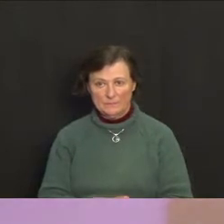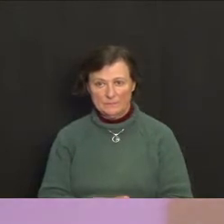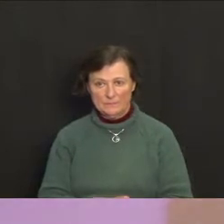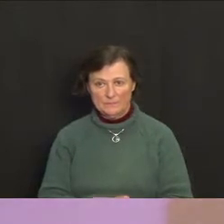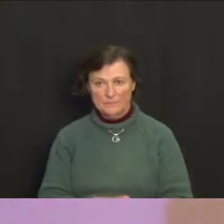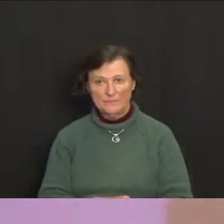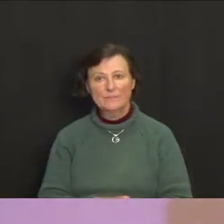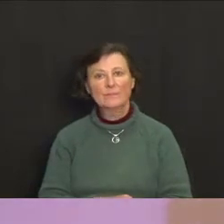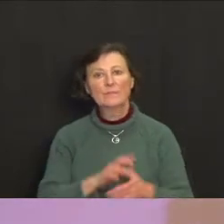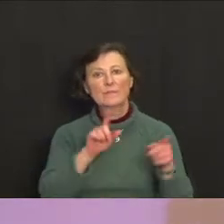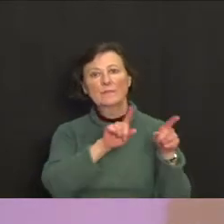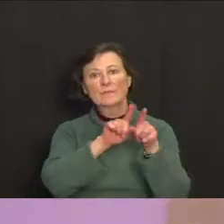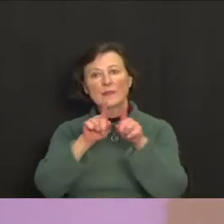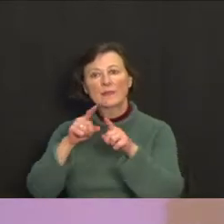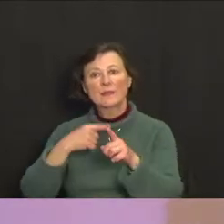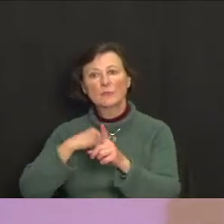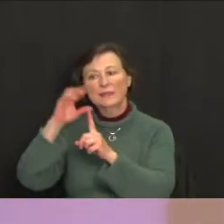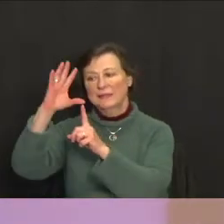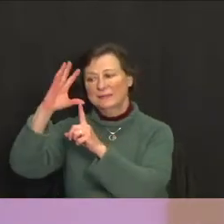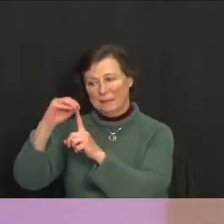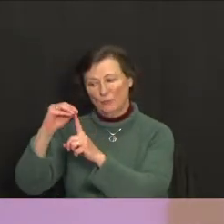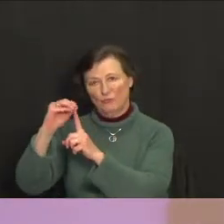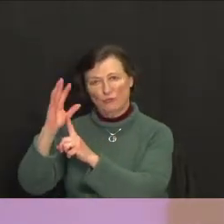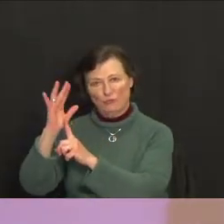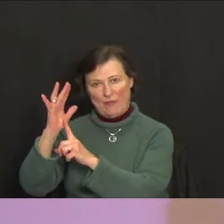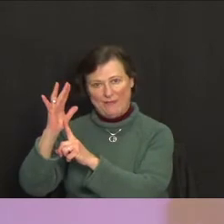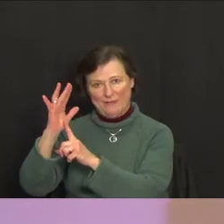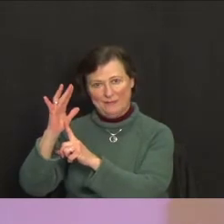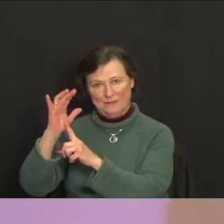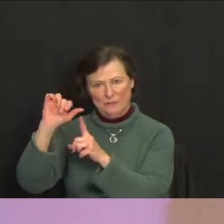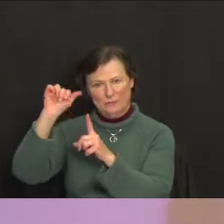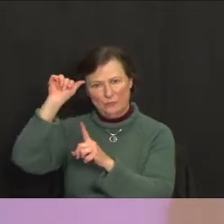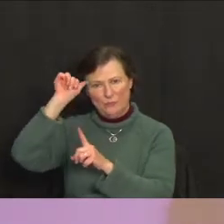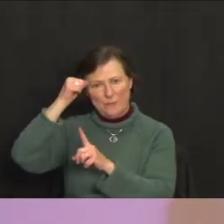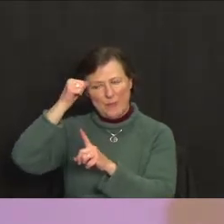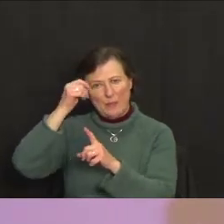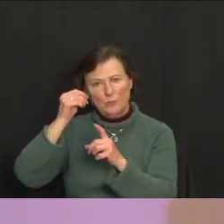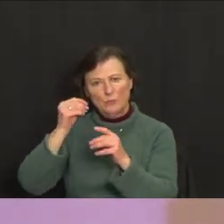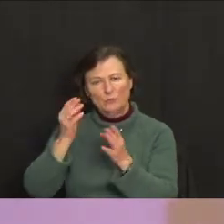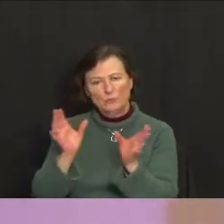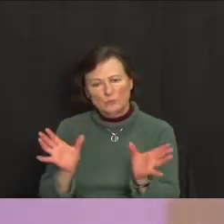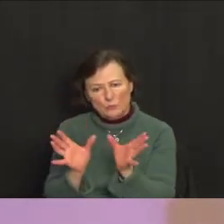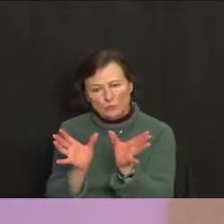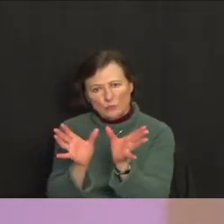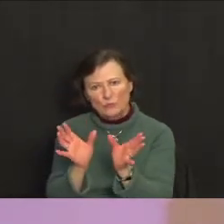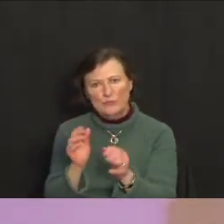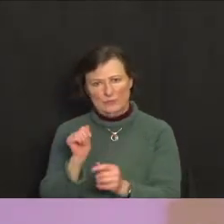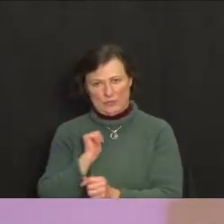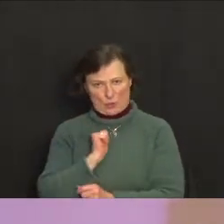As we extinguish the Chalice may we remember to nourish ourselves with meaningful work